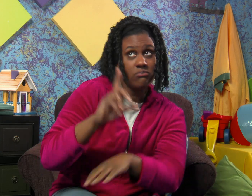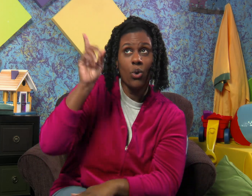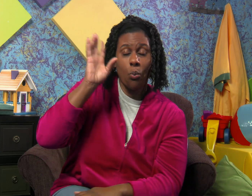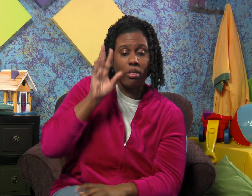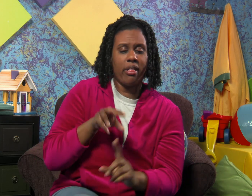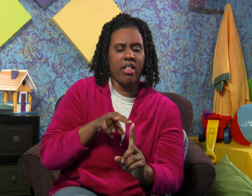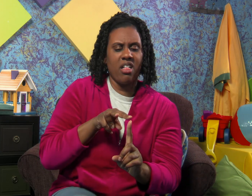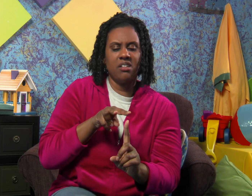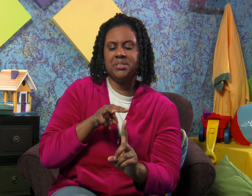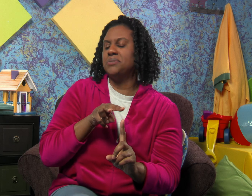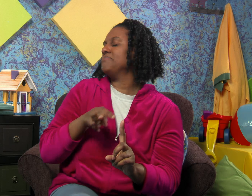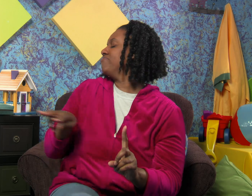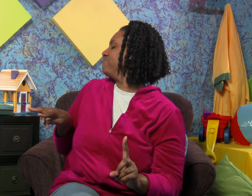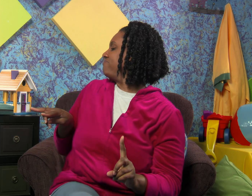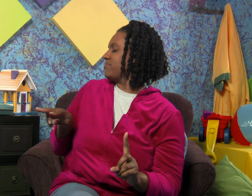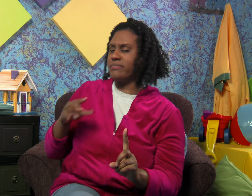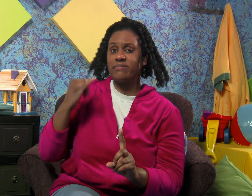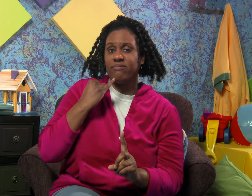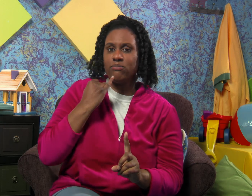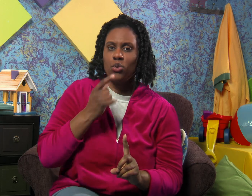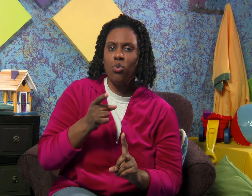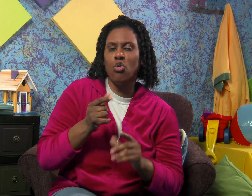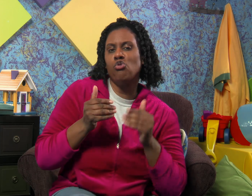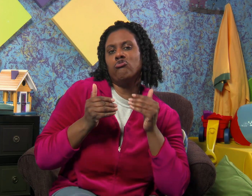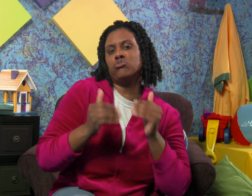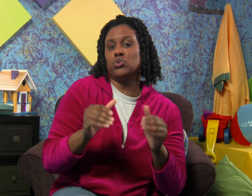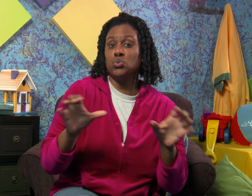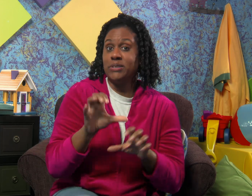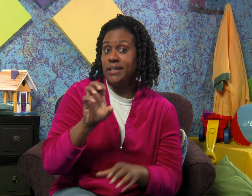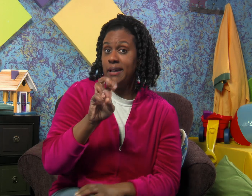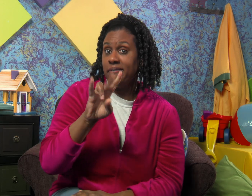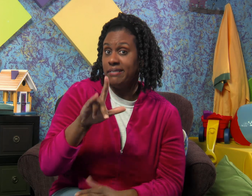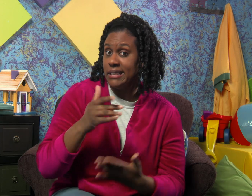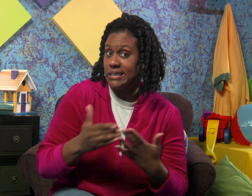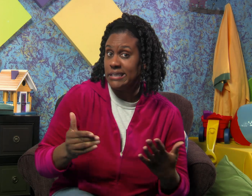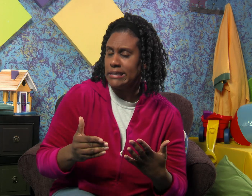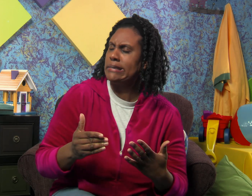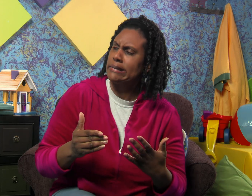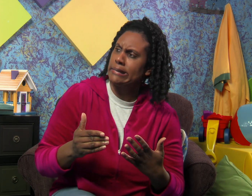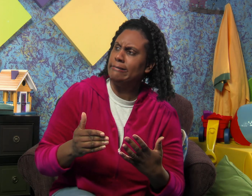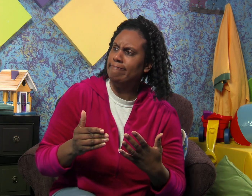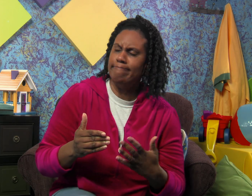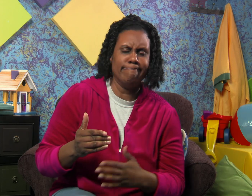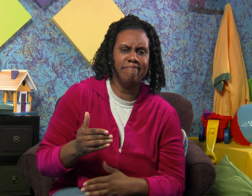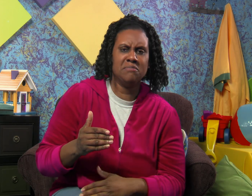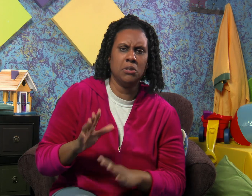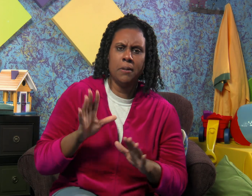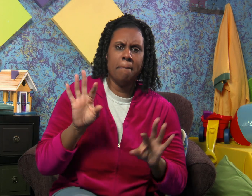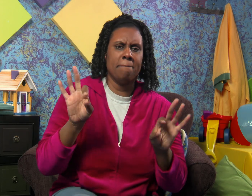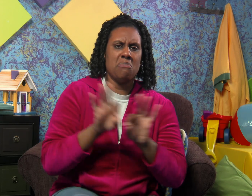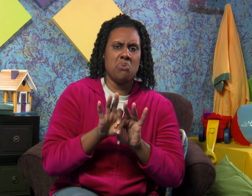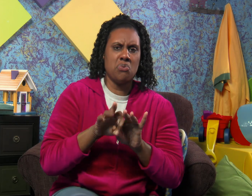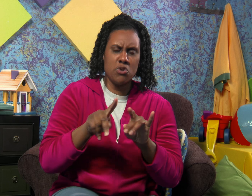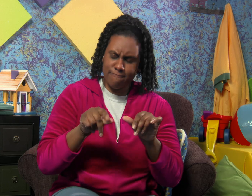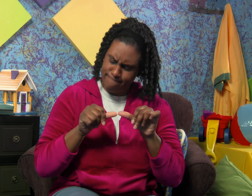I WARN YOU THAT IF YOU DO EVIL THINGS, GOD WILL NOT LOOK DOWN ON YOU AND BE PROUD OF YOU.